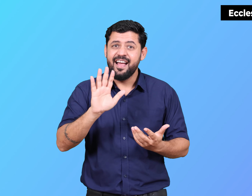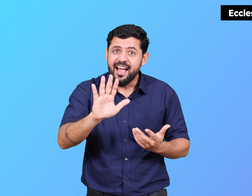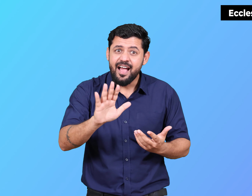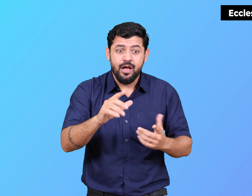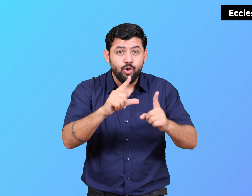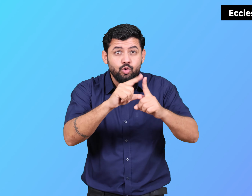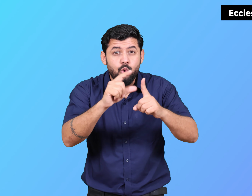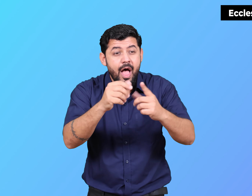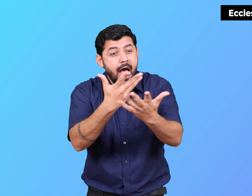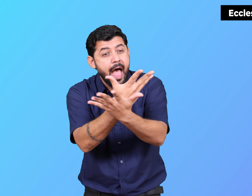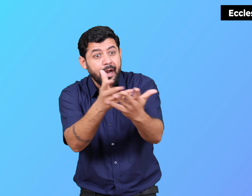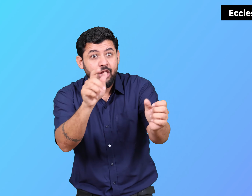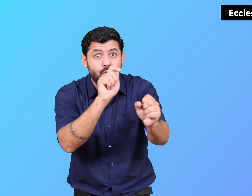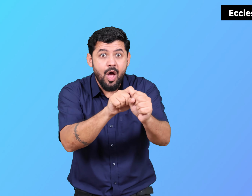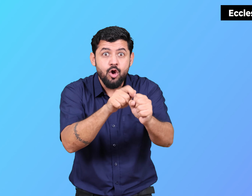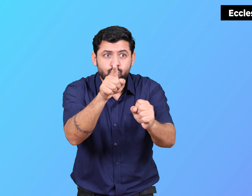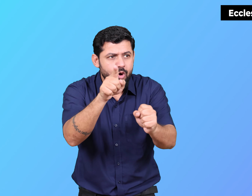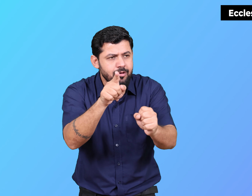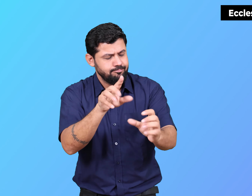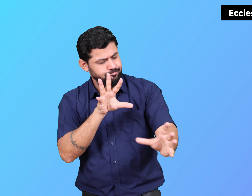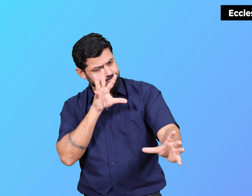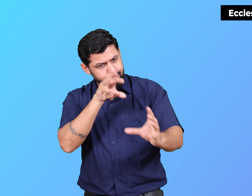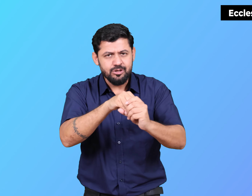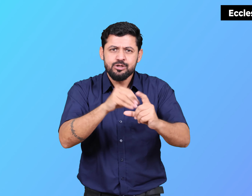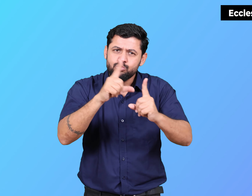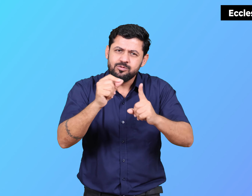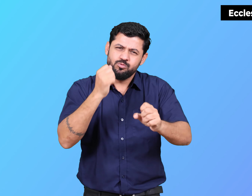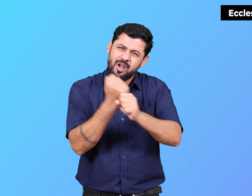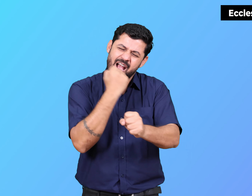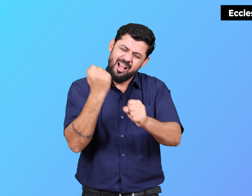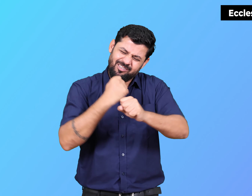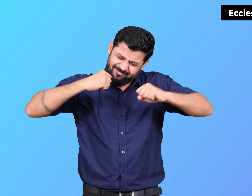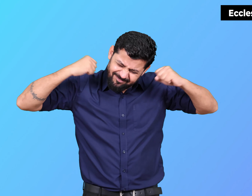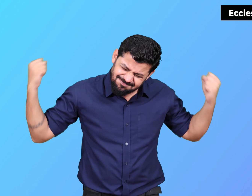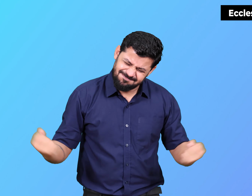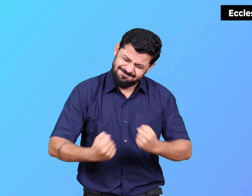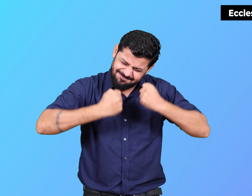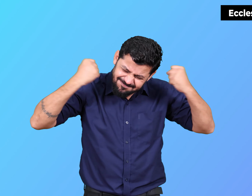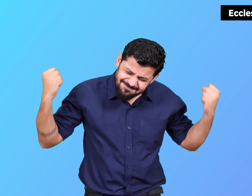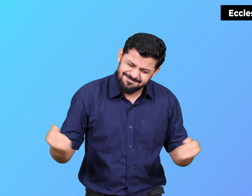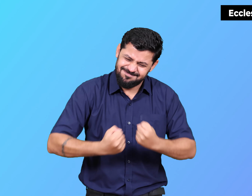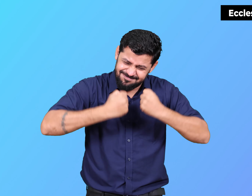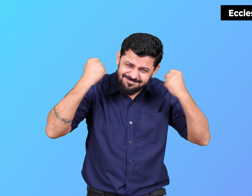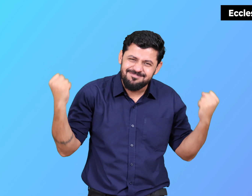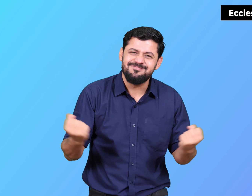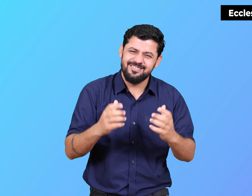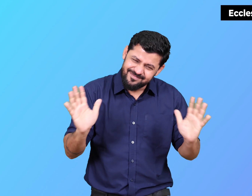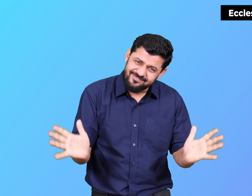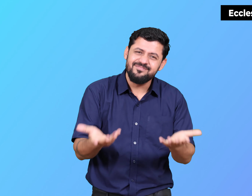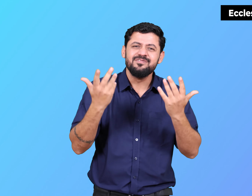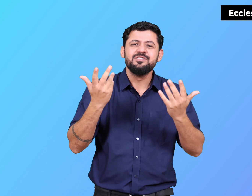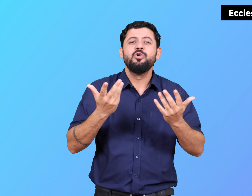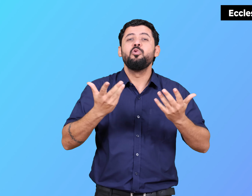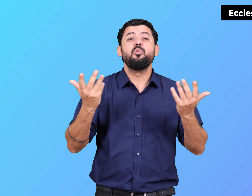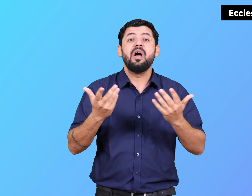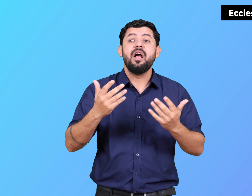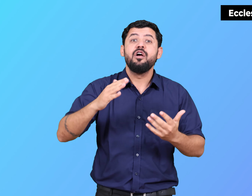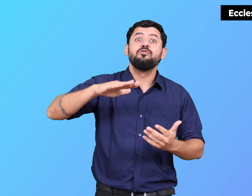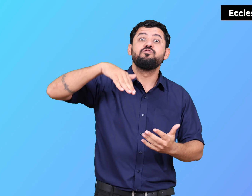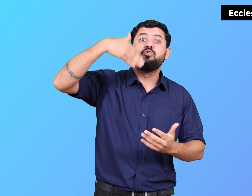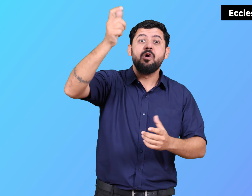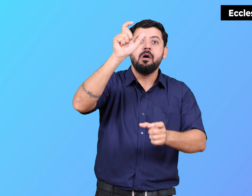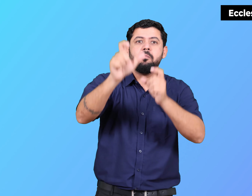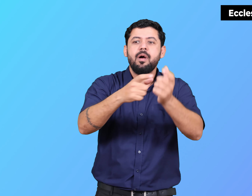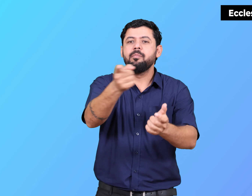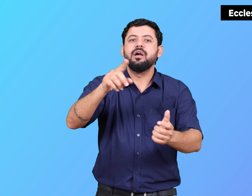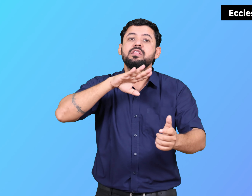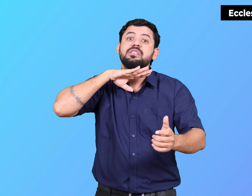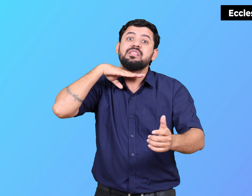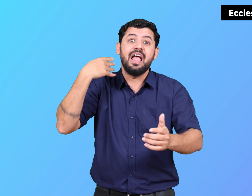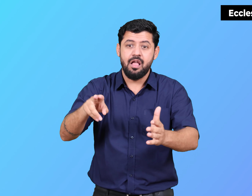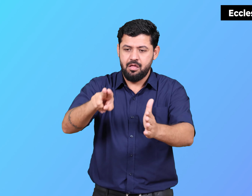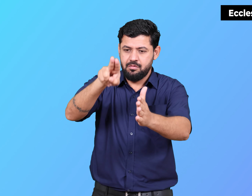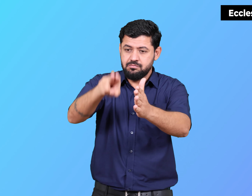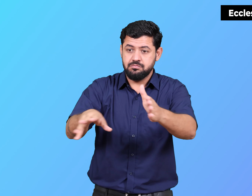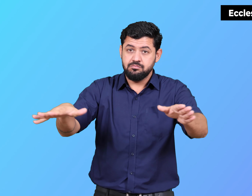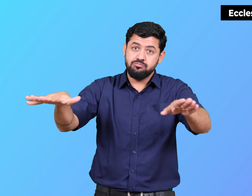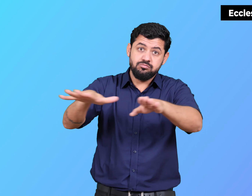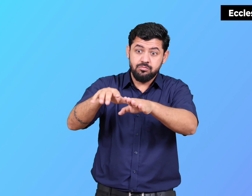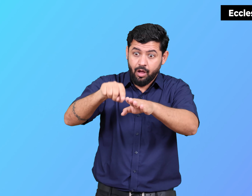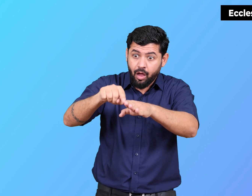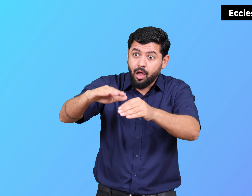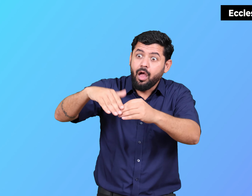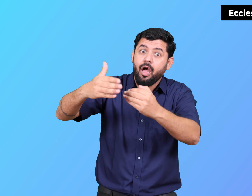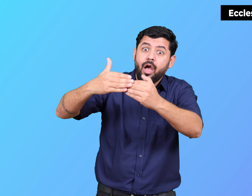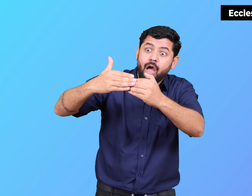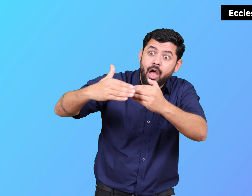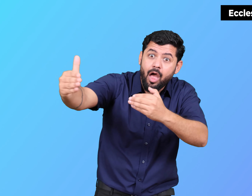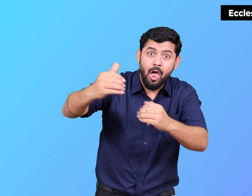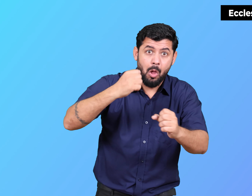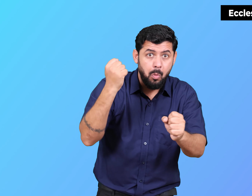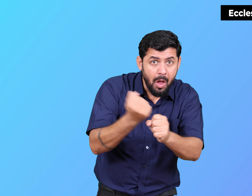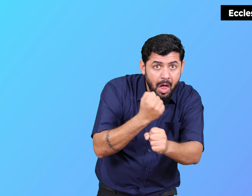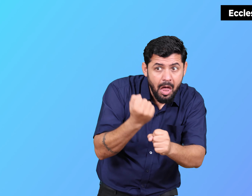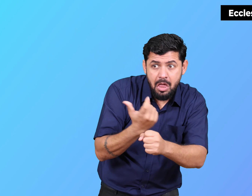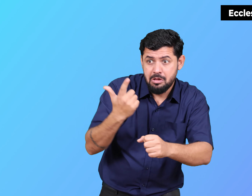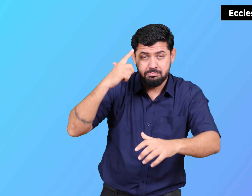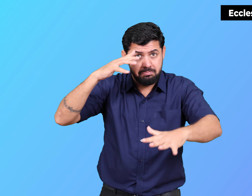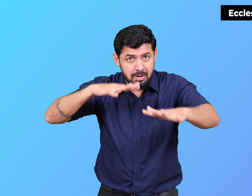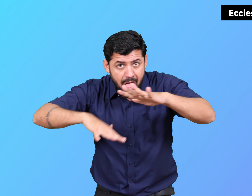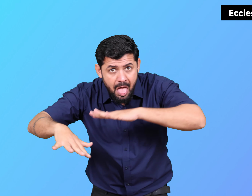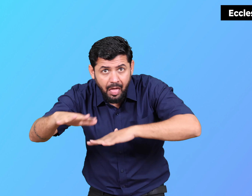Every time you find work to do, do it the best you can. In the grave there is no work. There is no thinking,